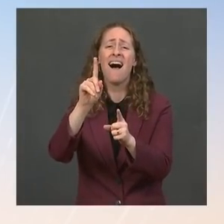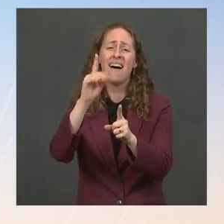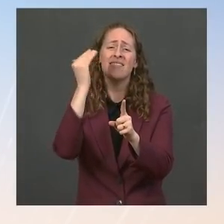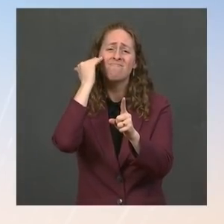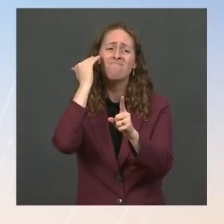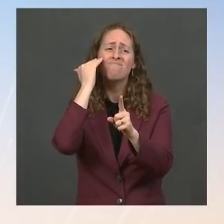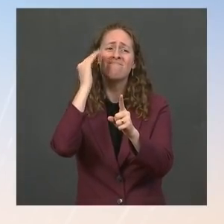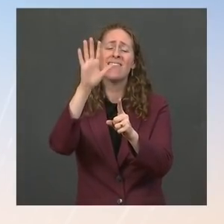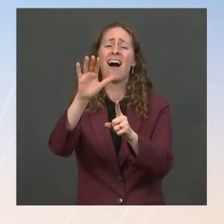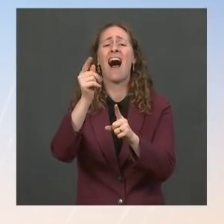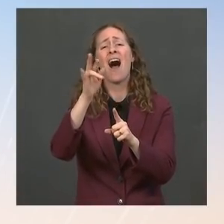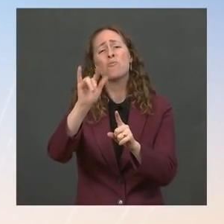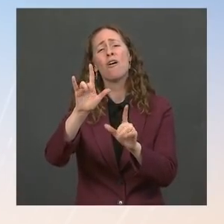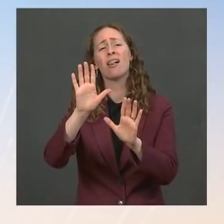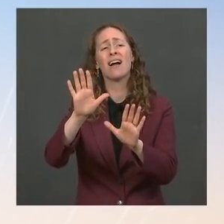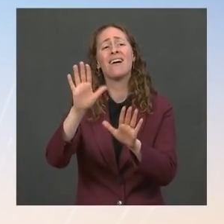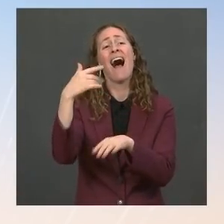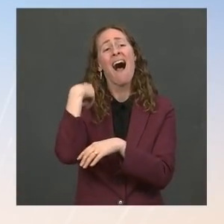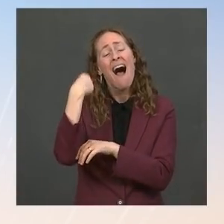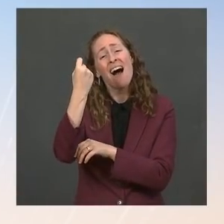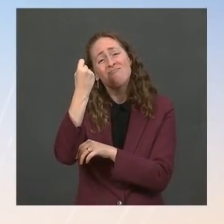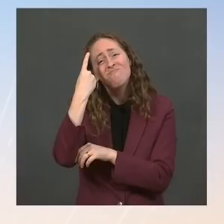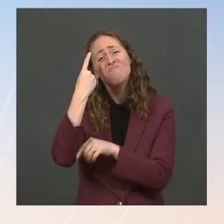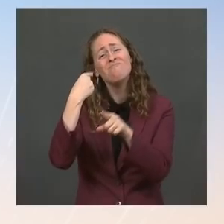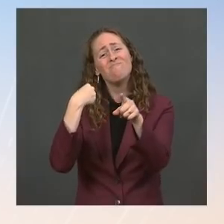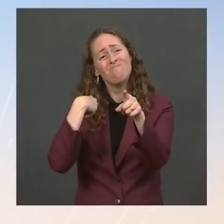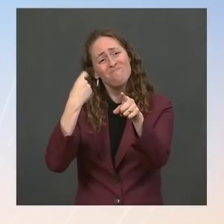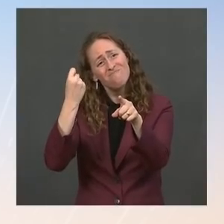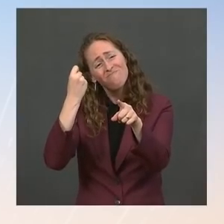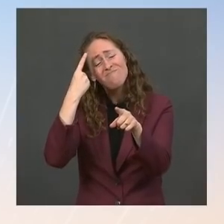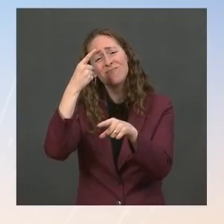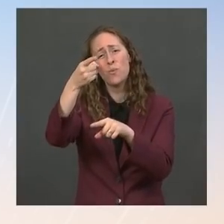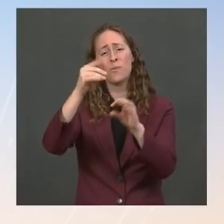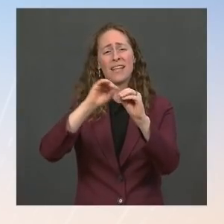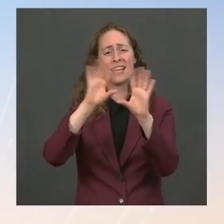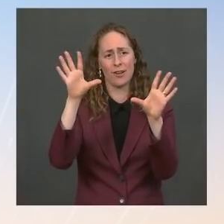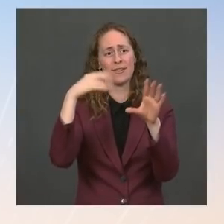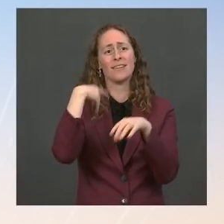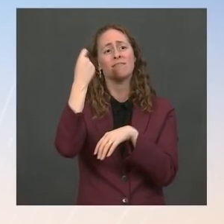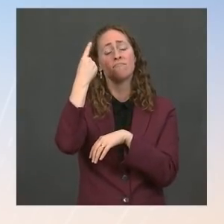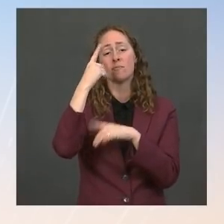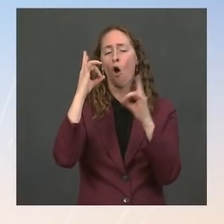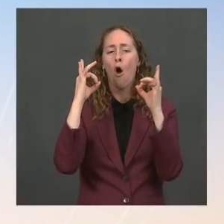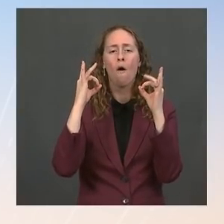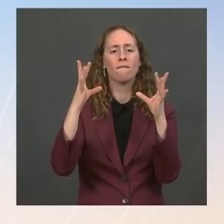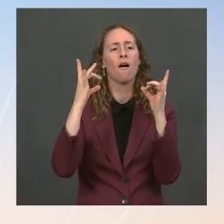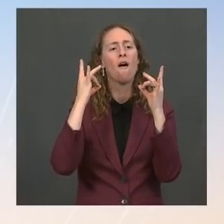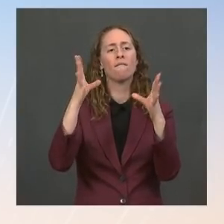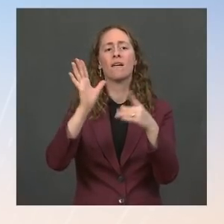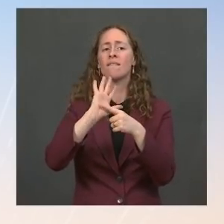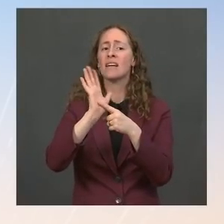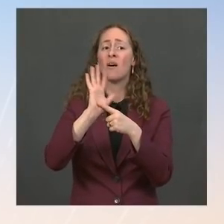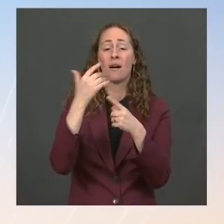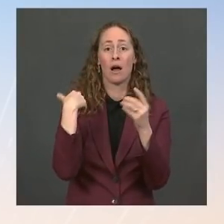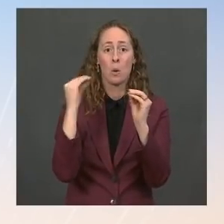Ms Psaki: April, I absolutely understand your question. I think I've been very clear about how horrific the footage is. I don't have more information. As a U.S. official, it's a --